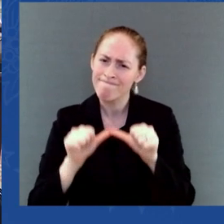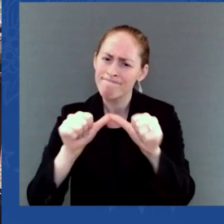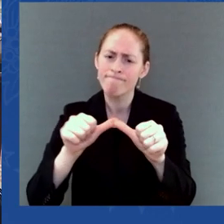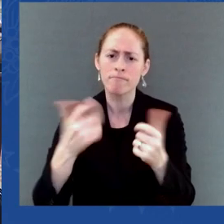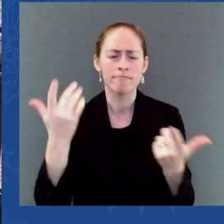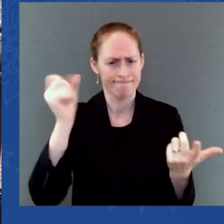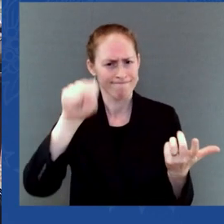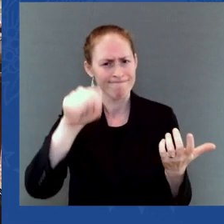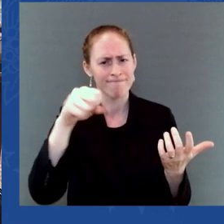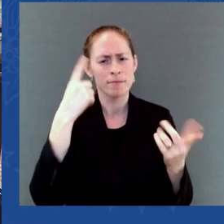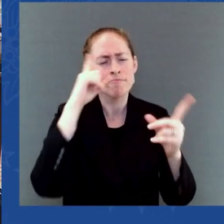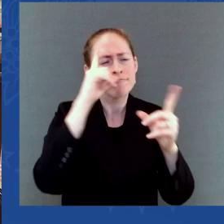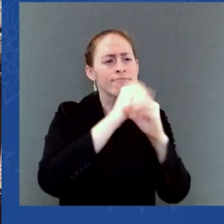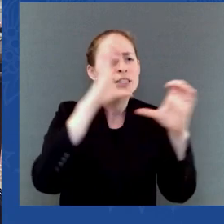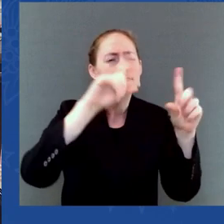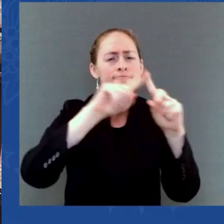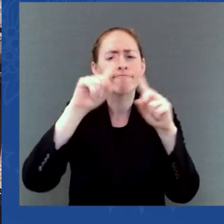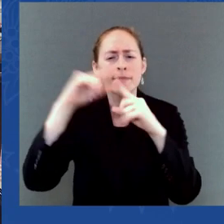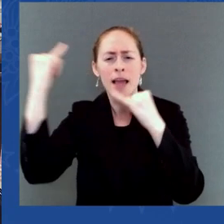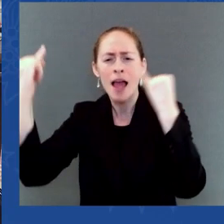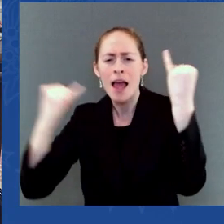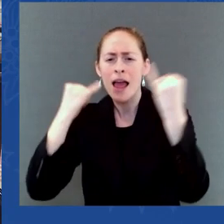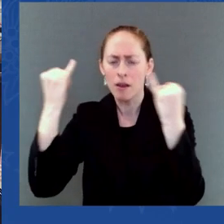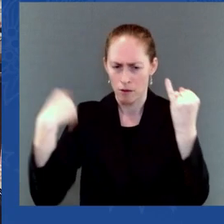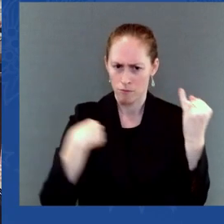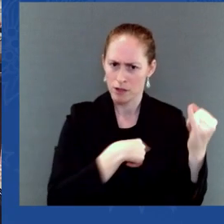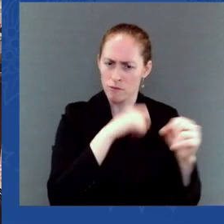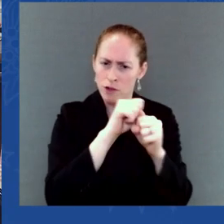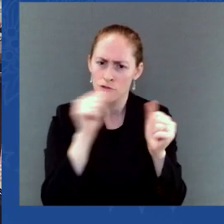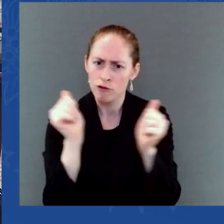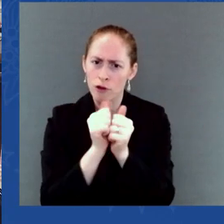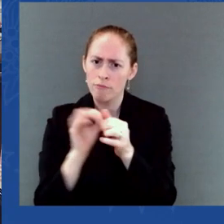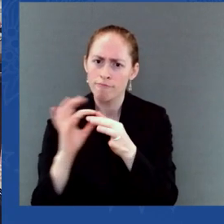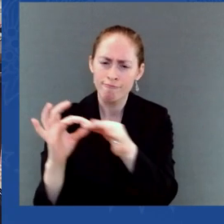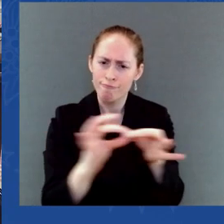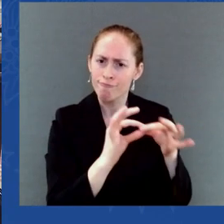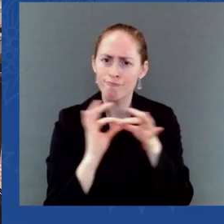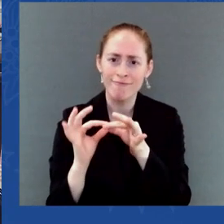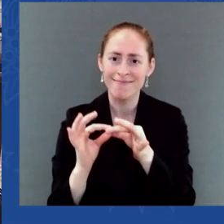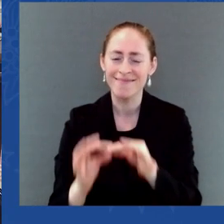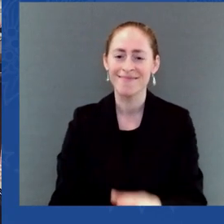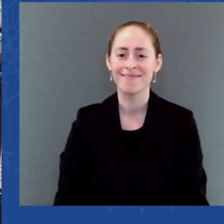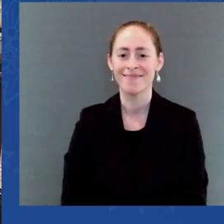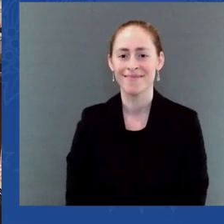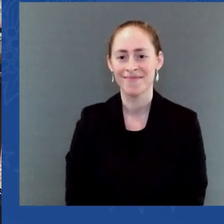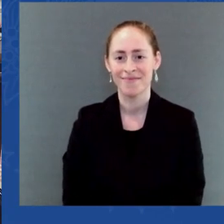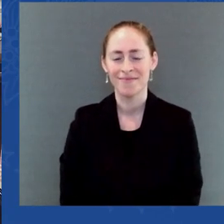(Speaks in French.)